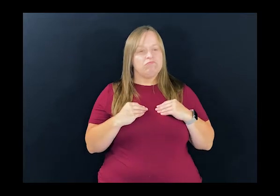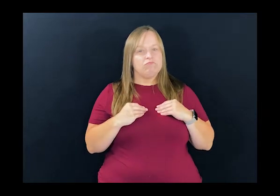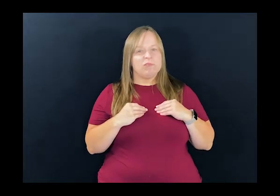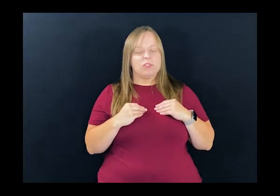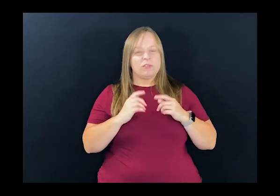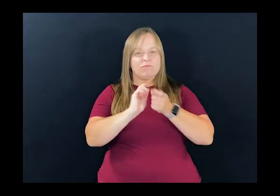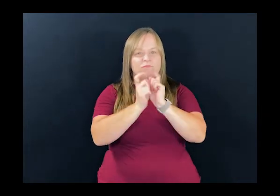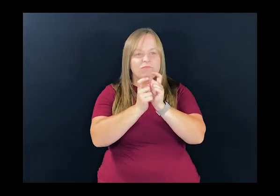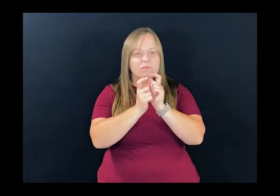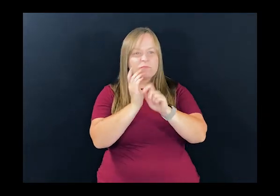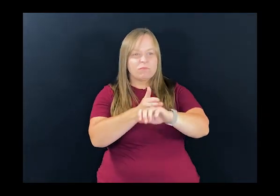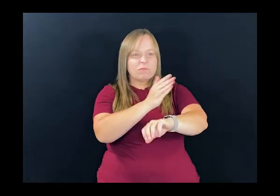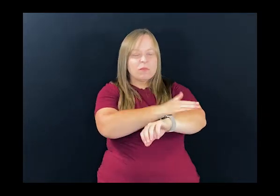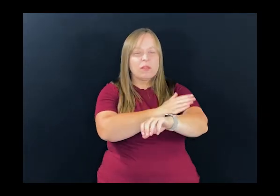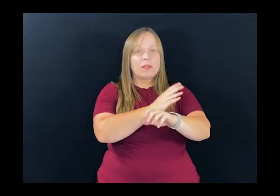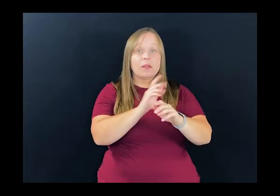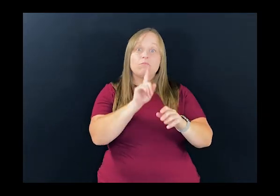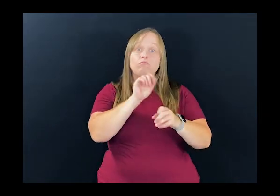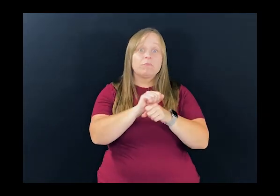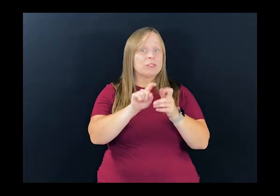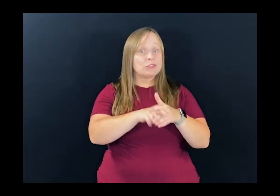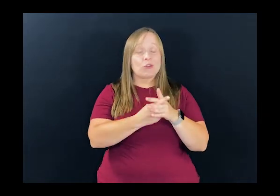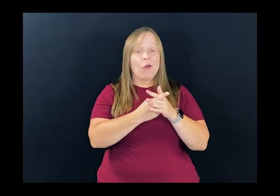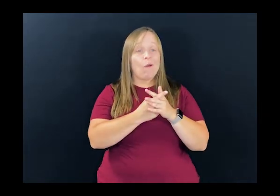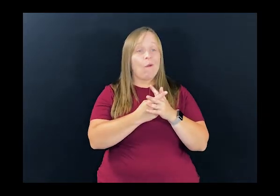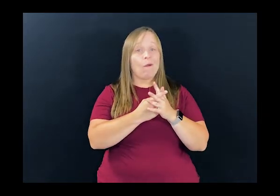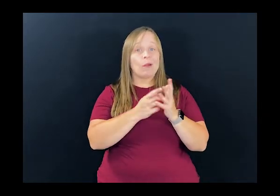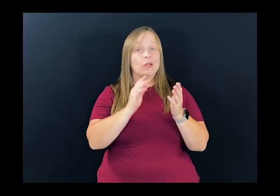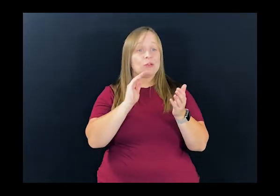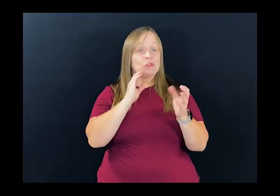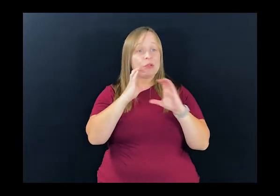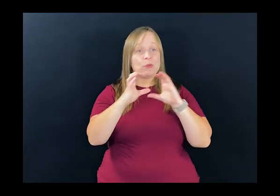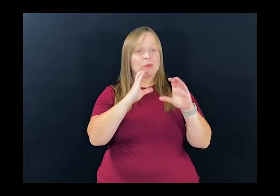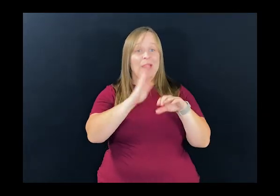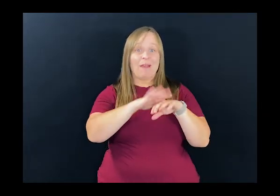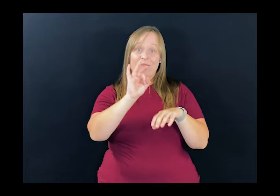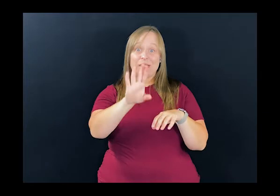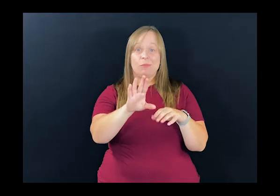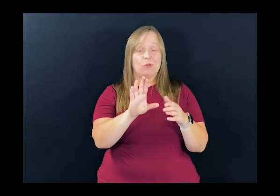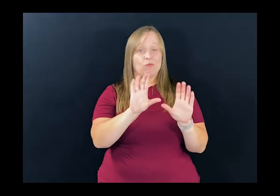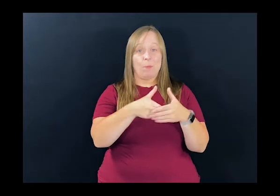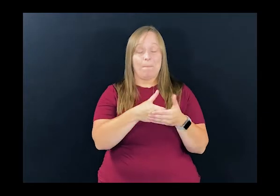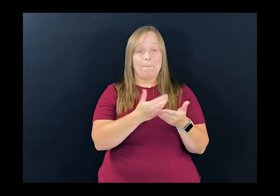And again, it really did start as this sort of communication on Facebook.